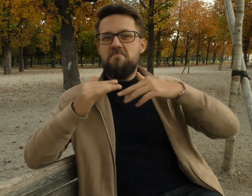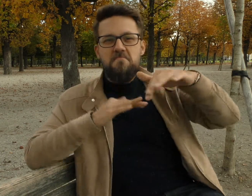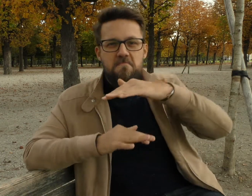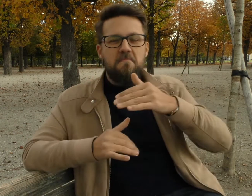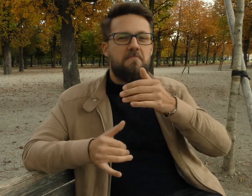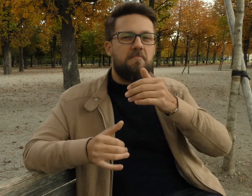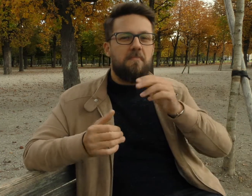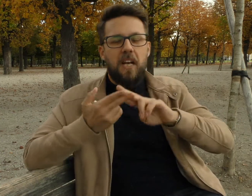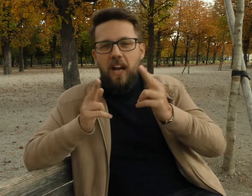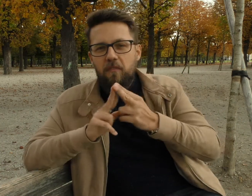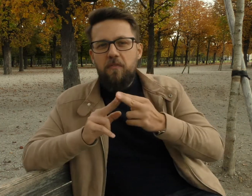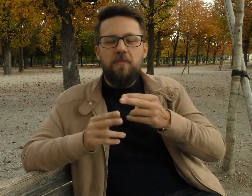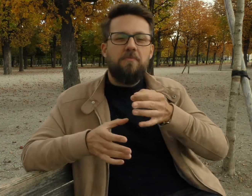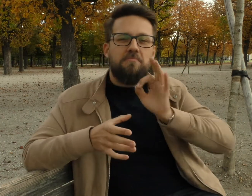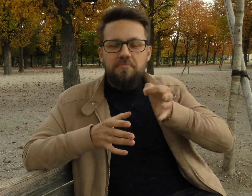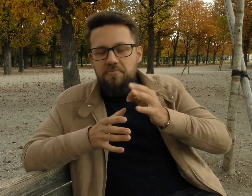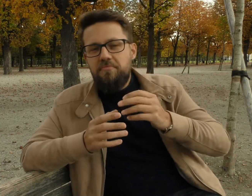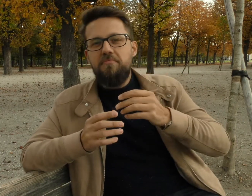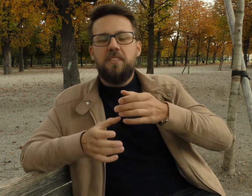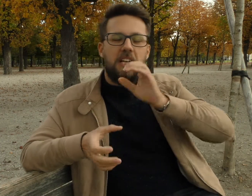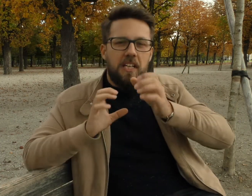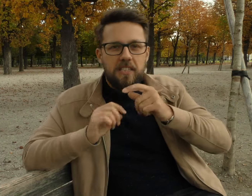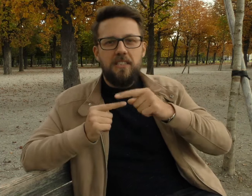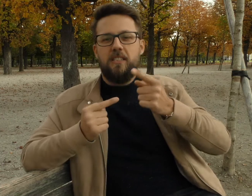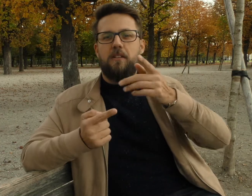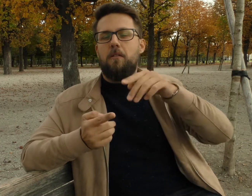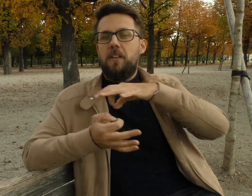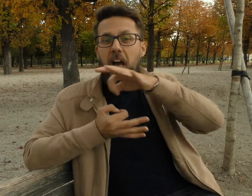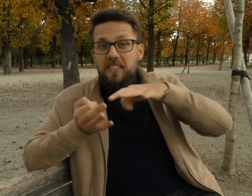In a nutshell, they meet, they drink espresso, drink, dance